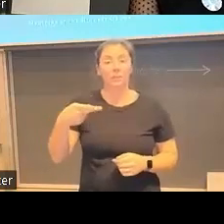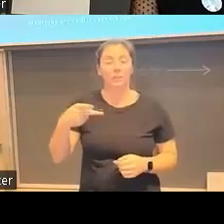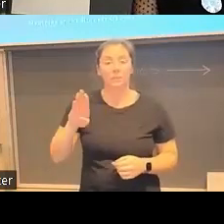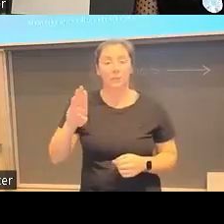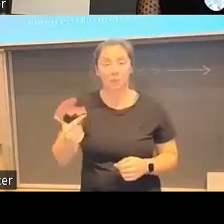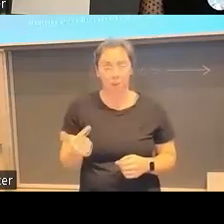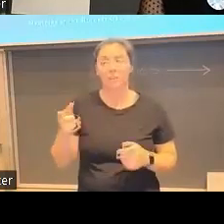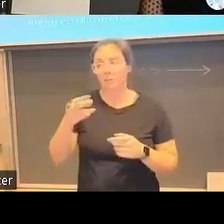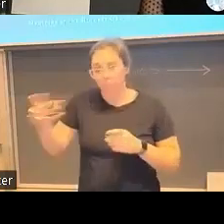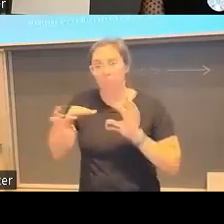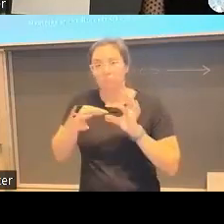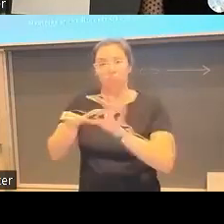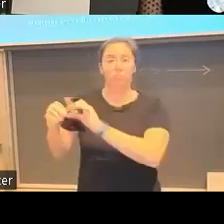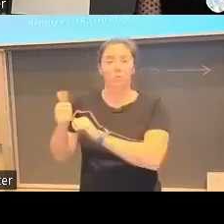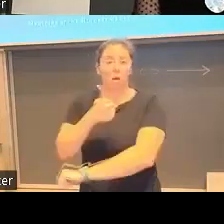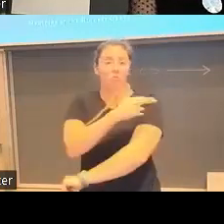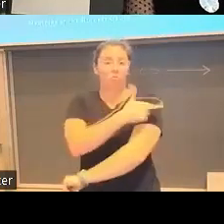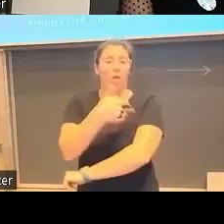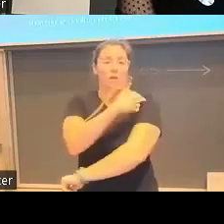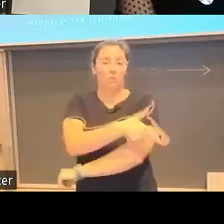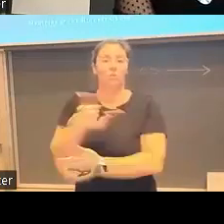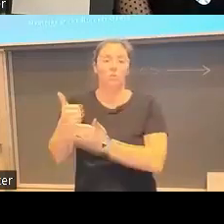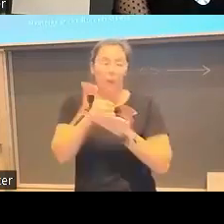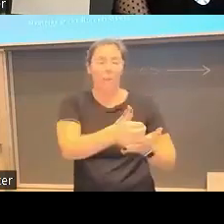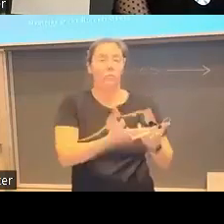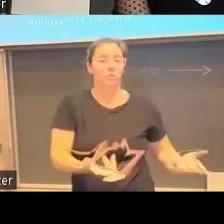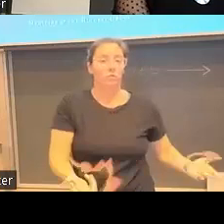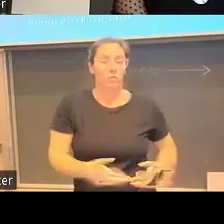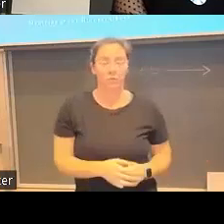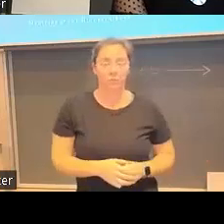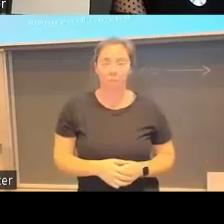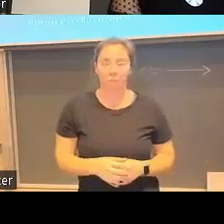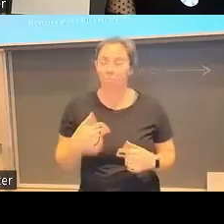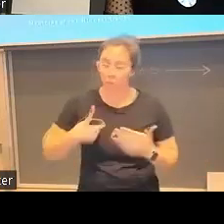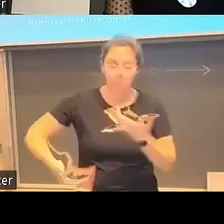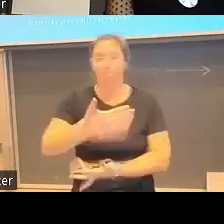well for those who prefer to take that path so it's something that we do regularly um but are